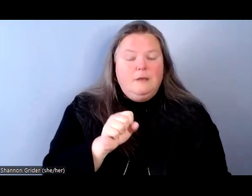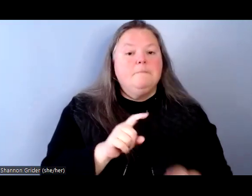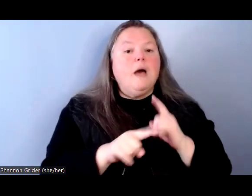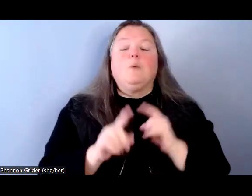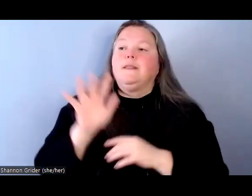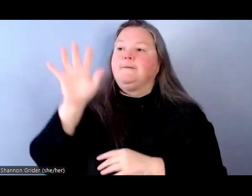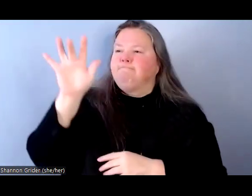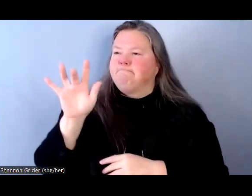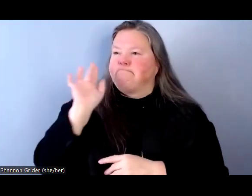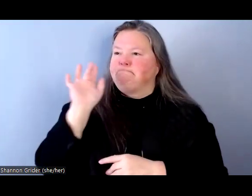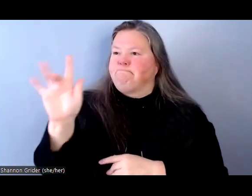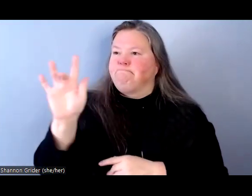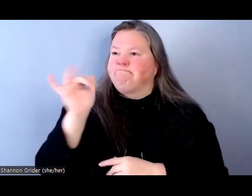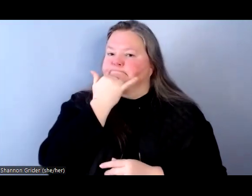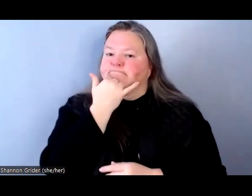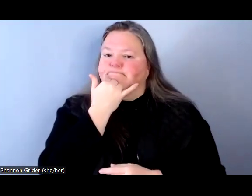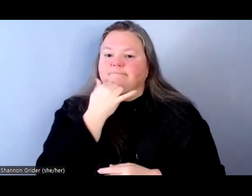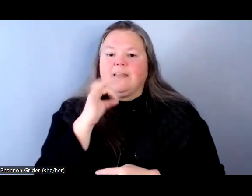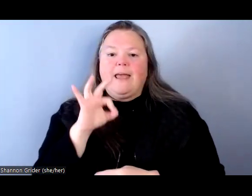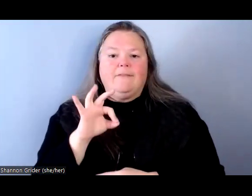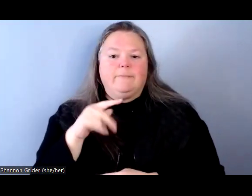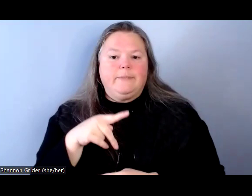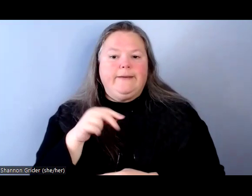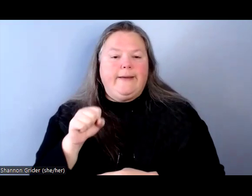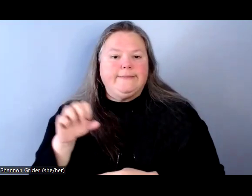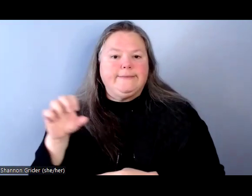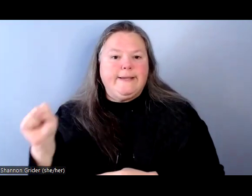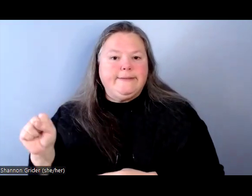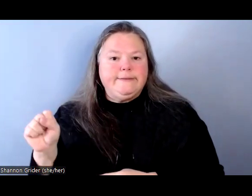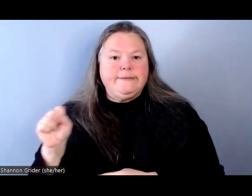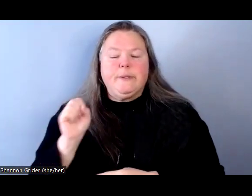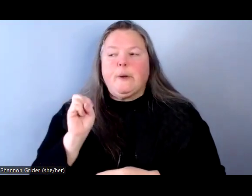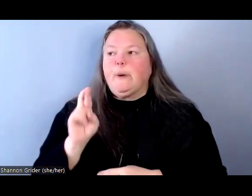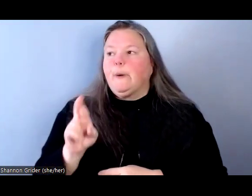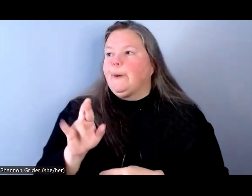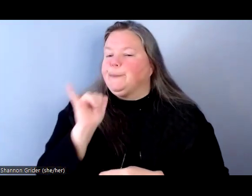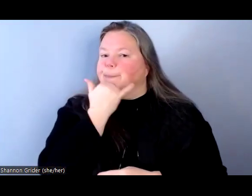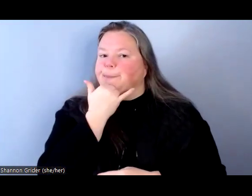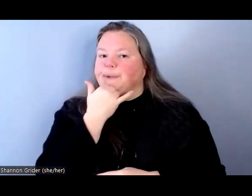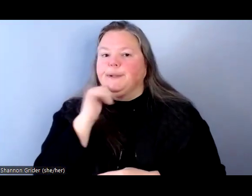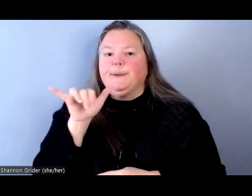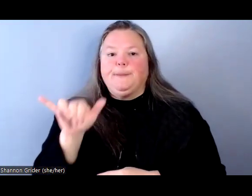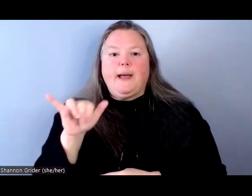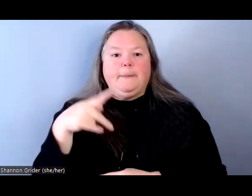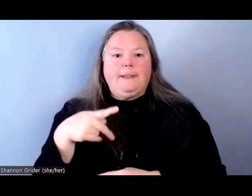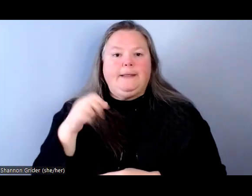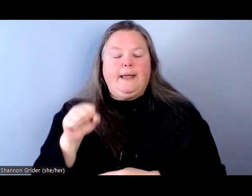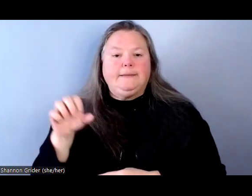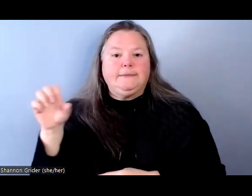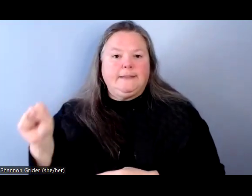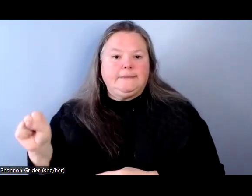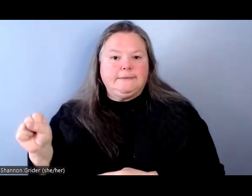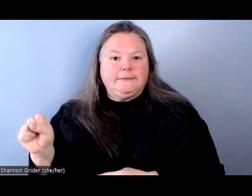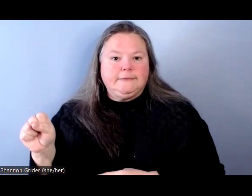choosing the role of FPSS or YPSS